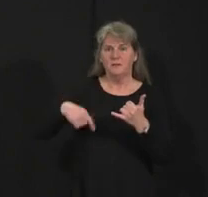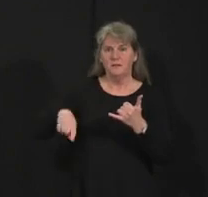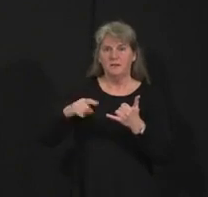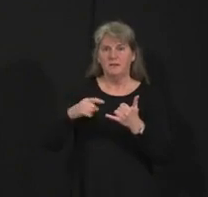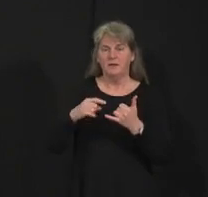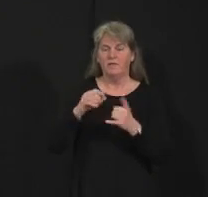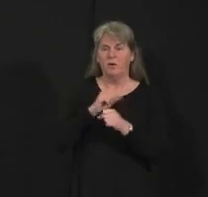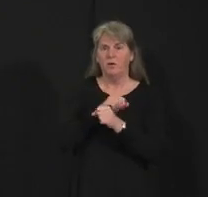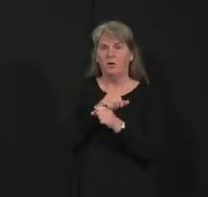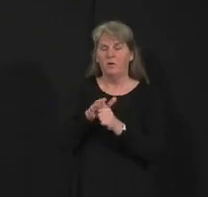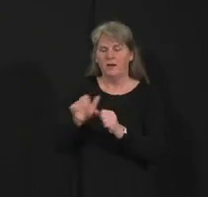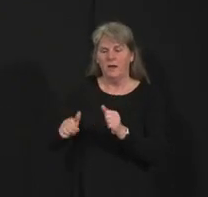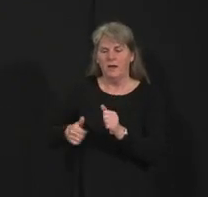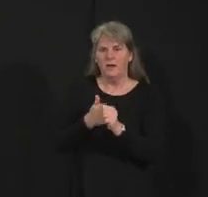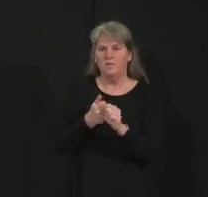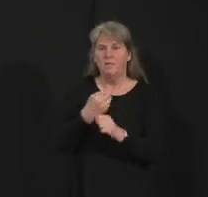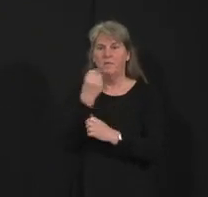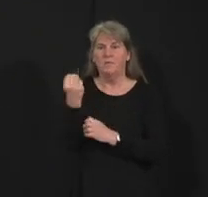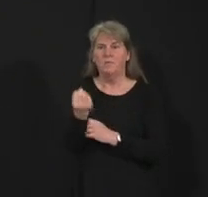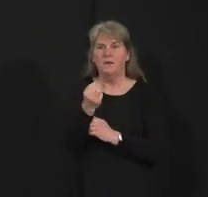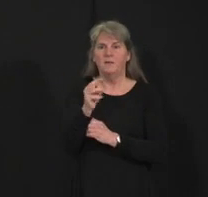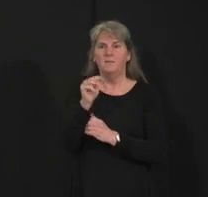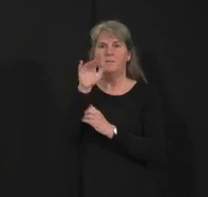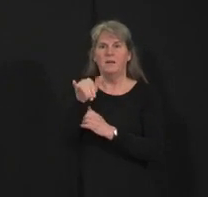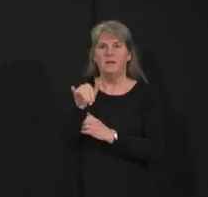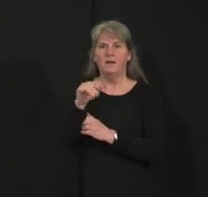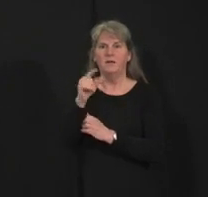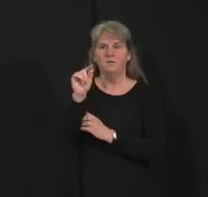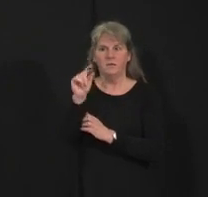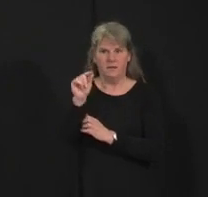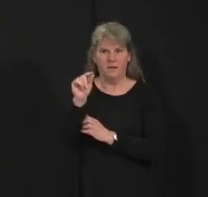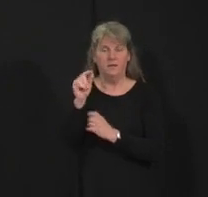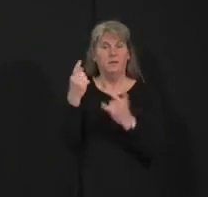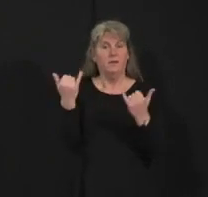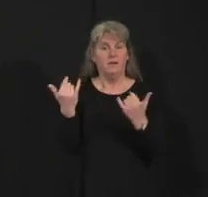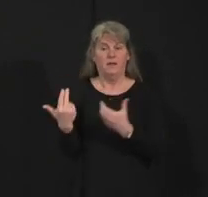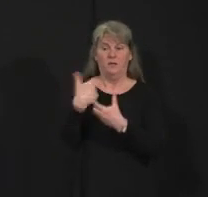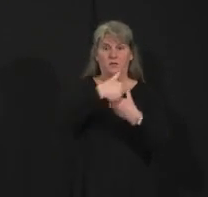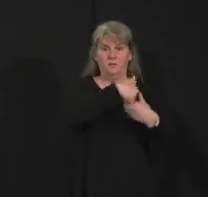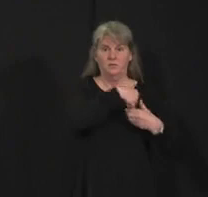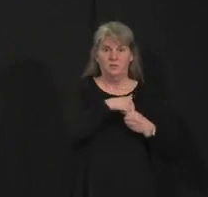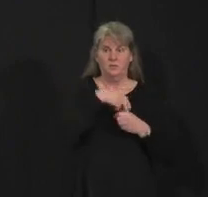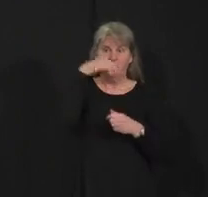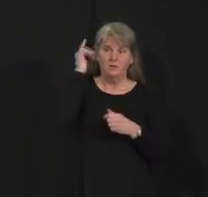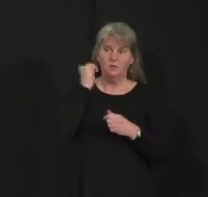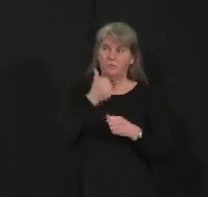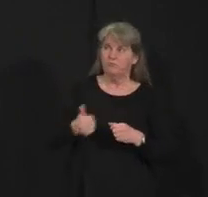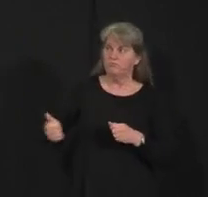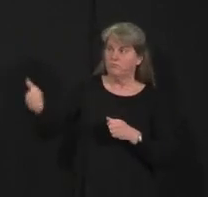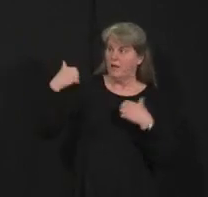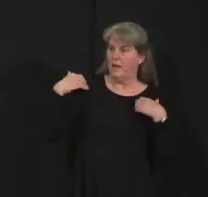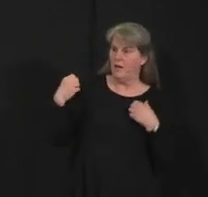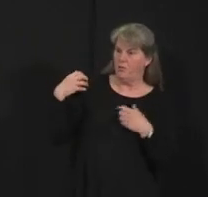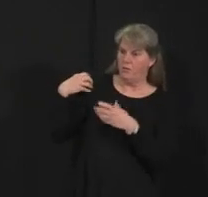COVID-19 update for Monday, April 20th. We are joined today by Yukon's Chief Medical Officer of health,